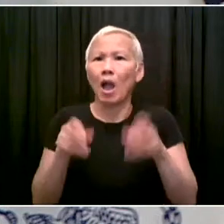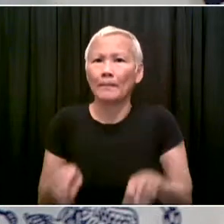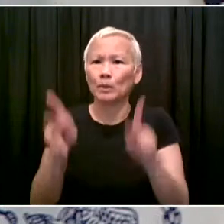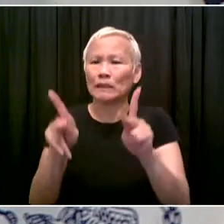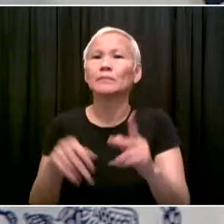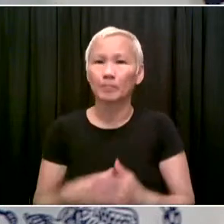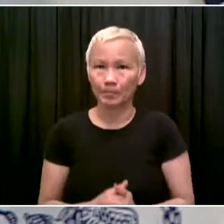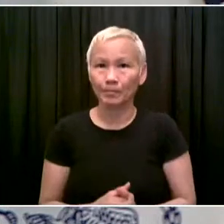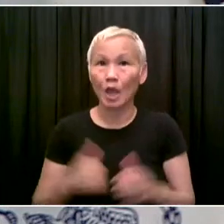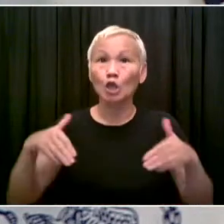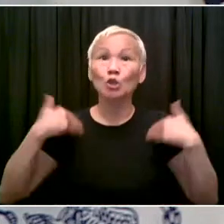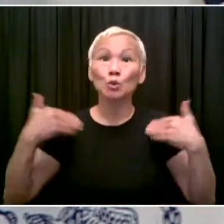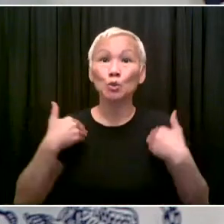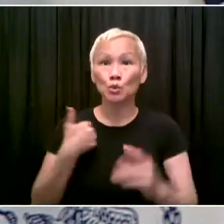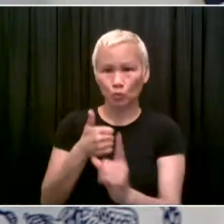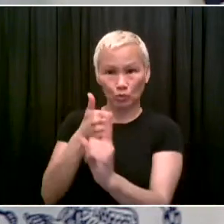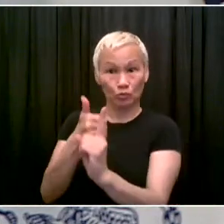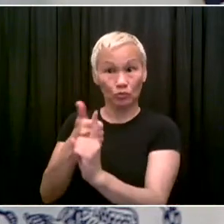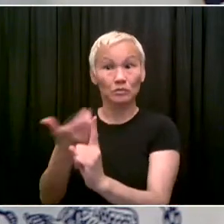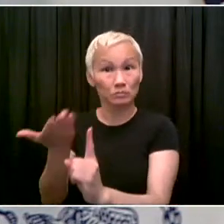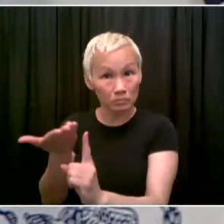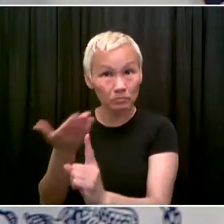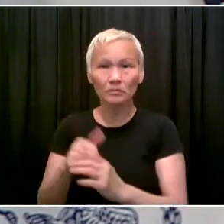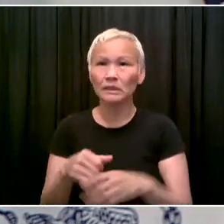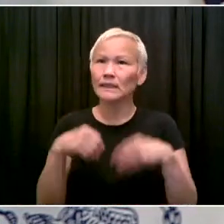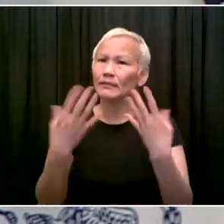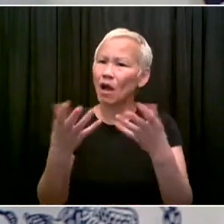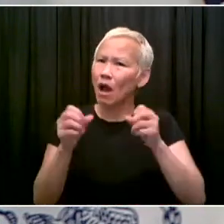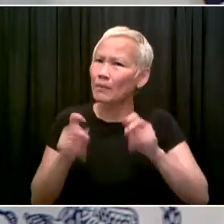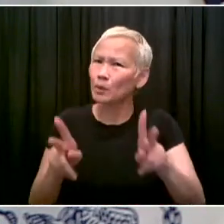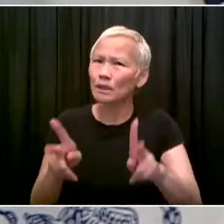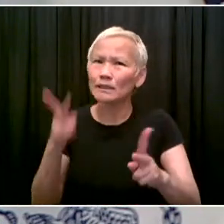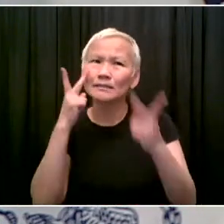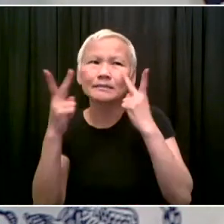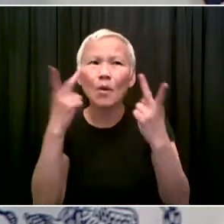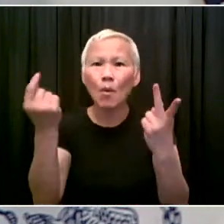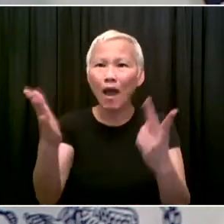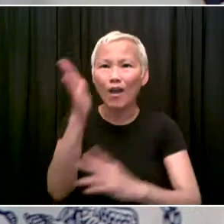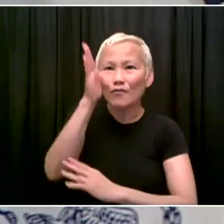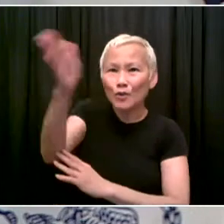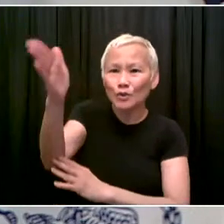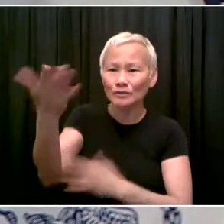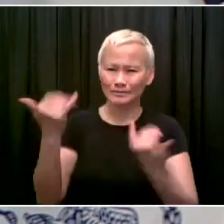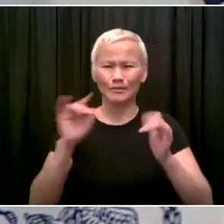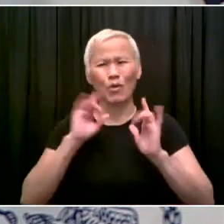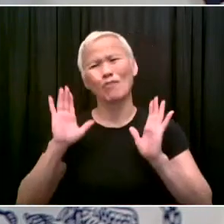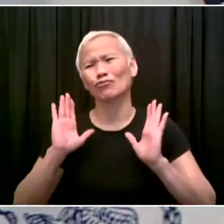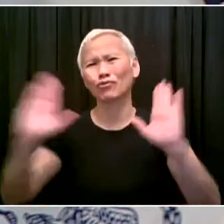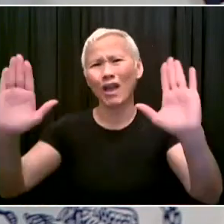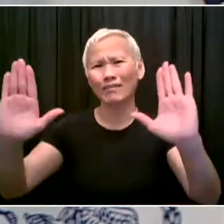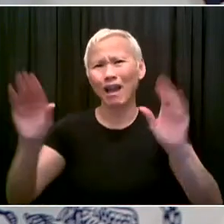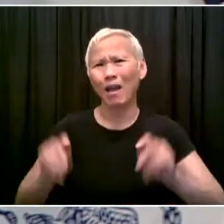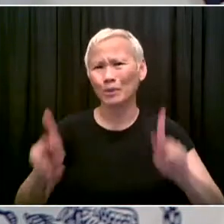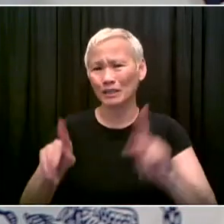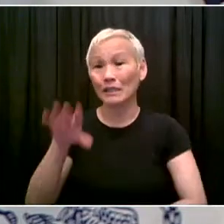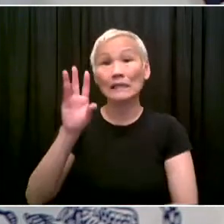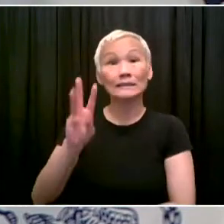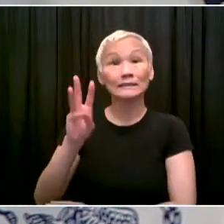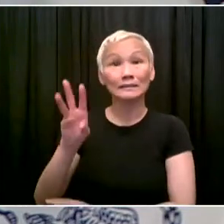HERE'S A GREAT WAY TO DO IT. YOU CAN HIRE A